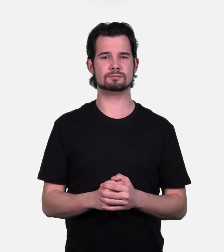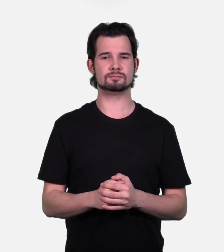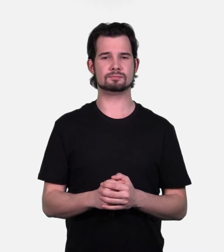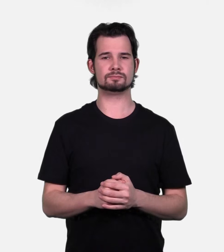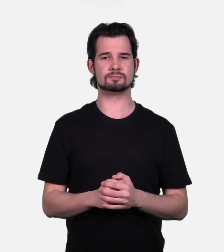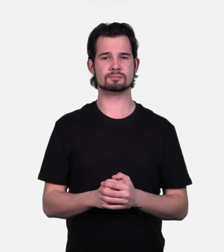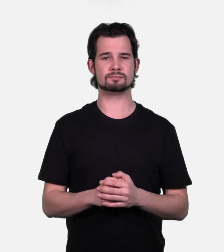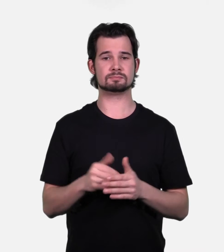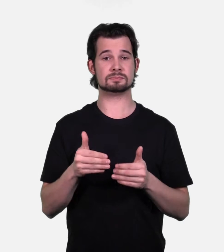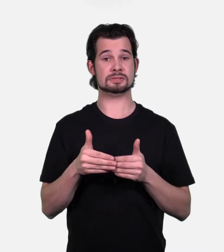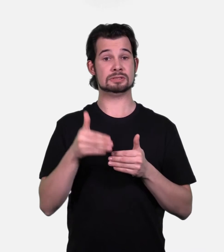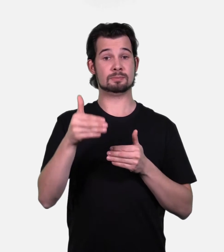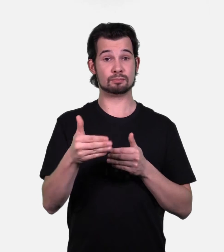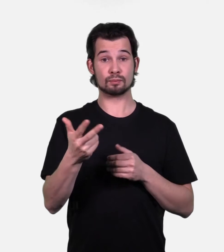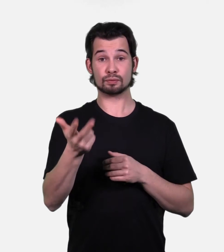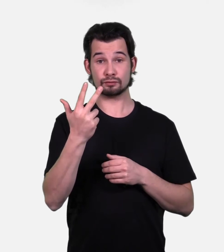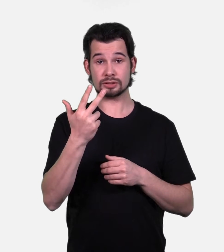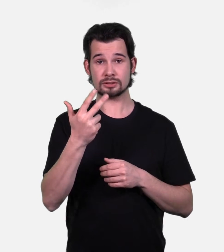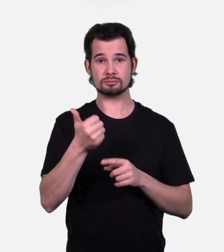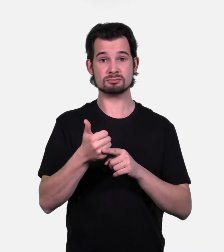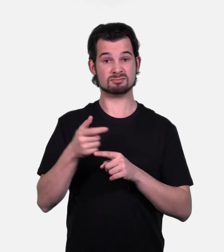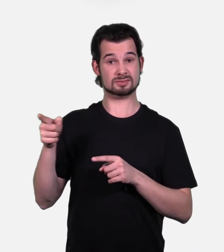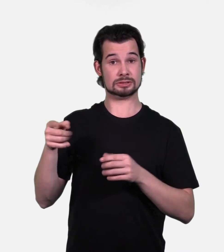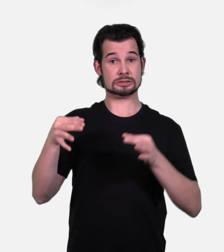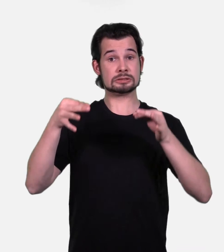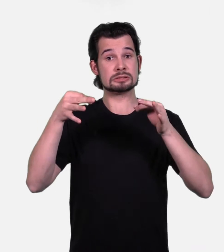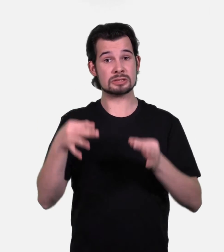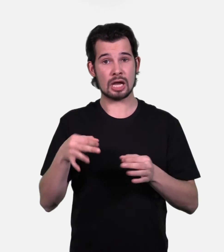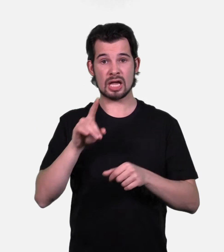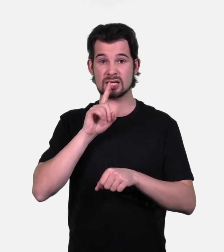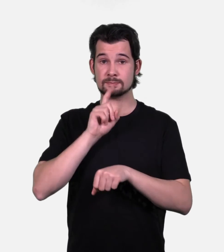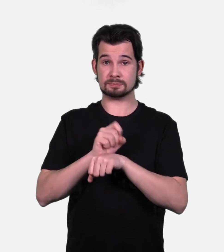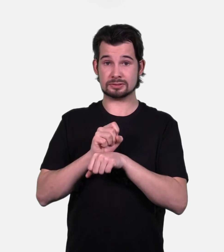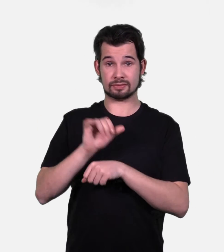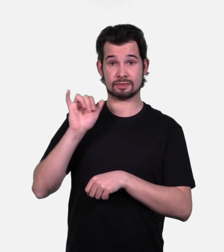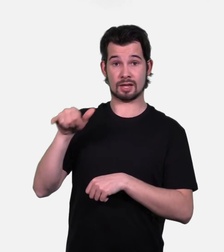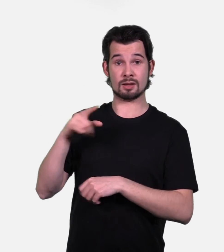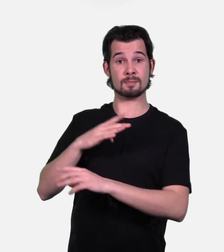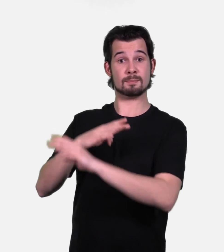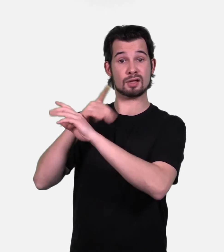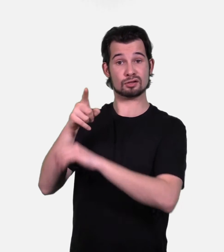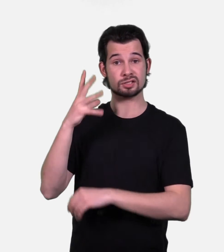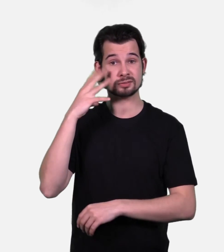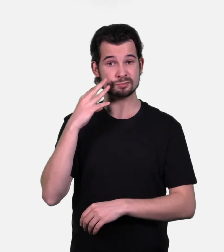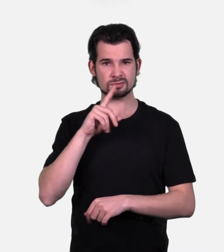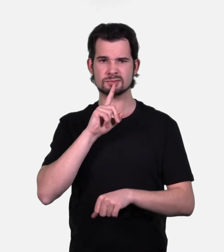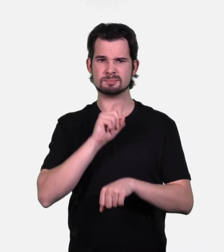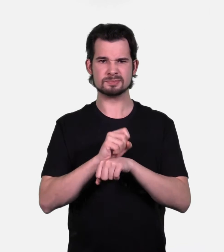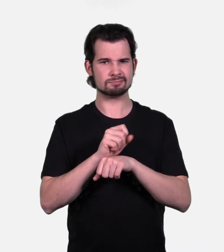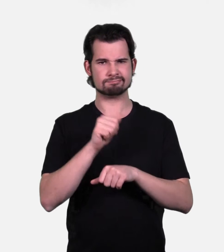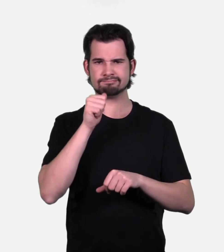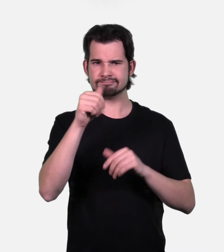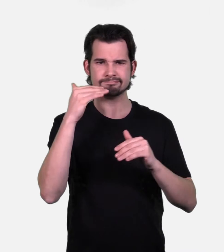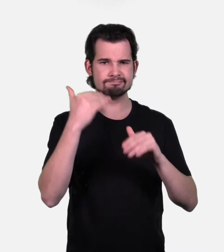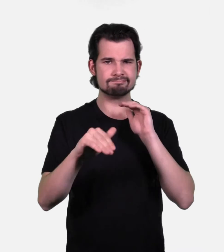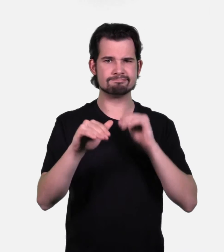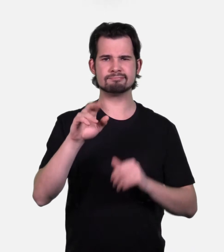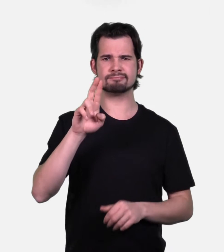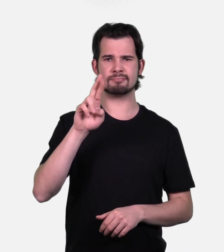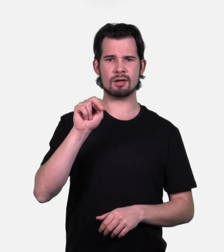Step 3: Determine if the obstacle is “undue,” in other words, unjustified,